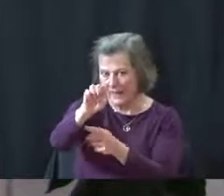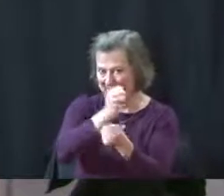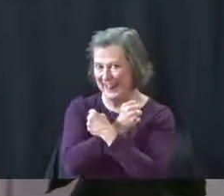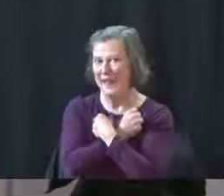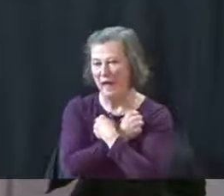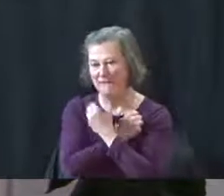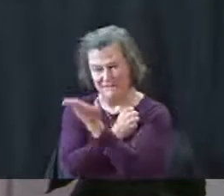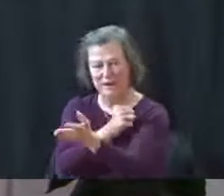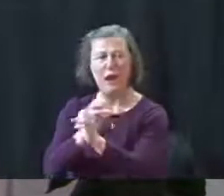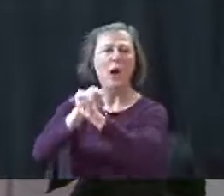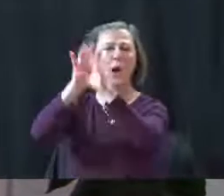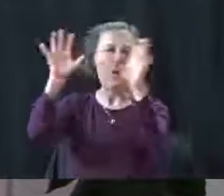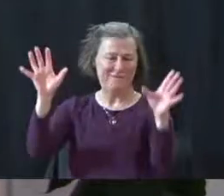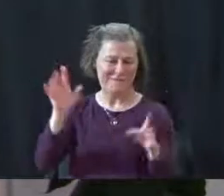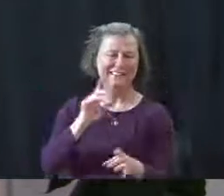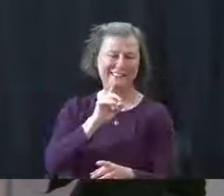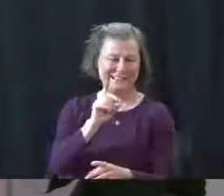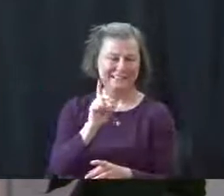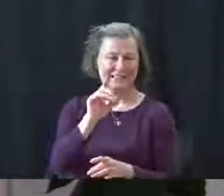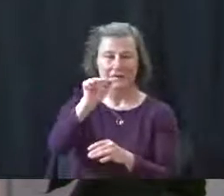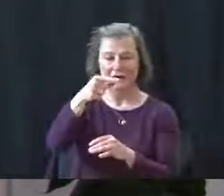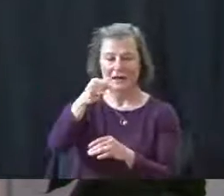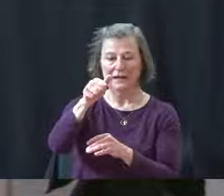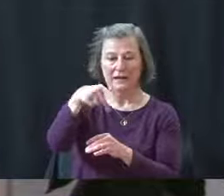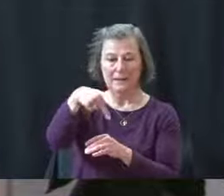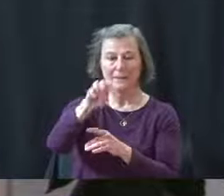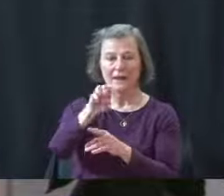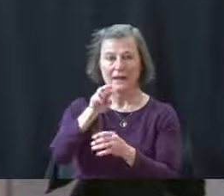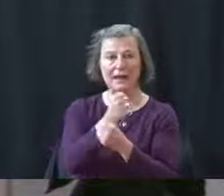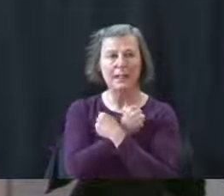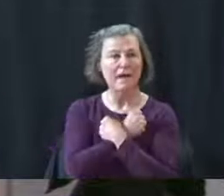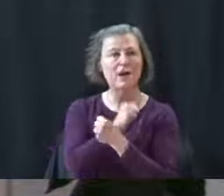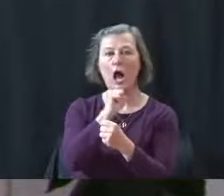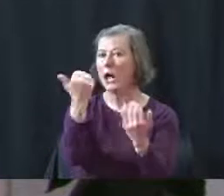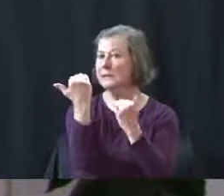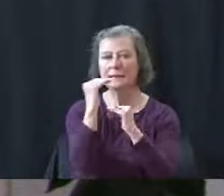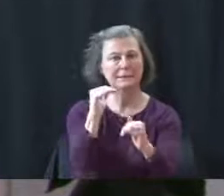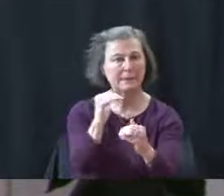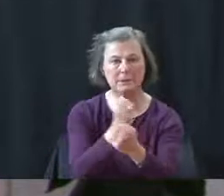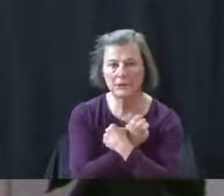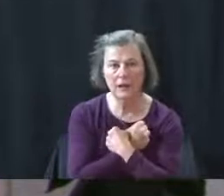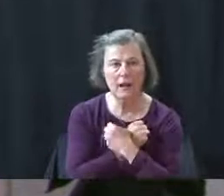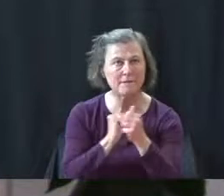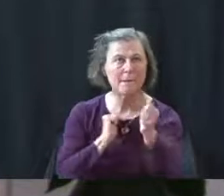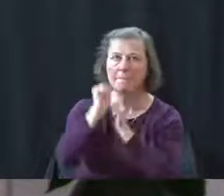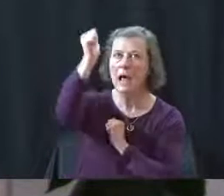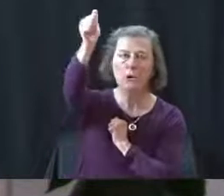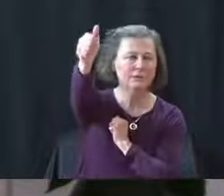Agape love -- unconditional love for others, boundless compassion -- is not something you